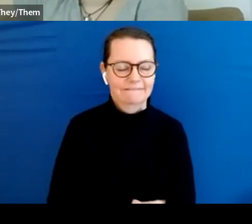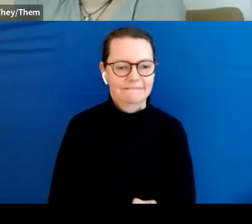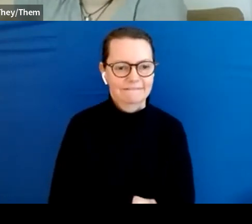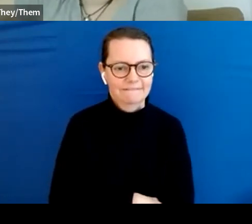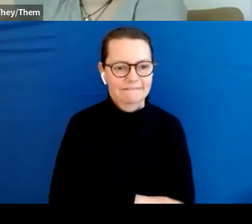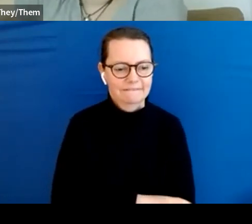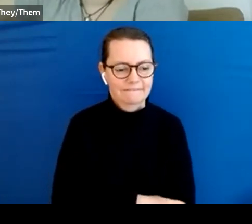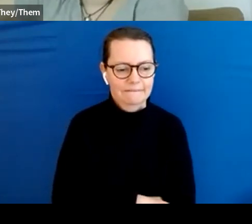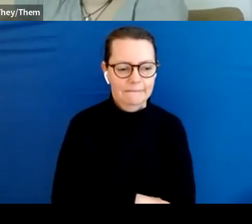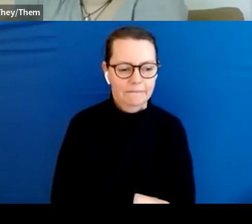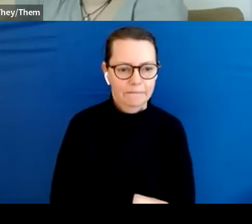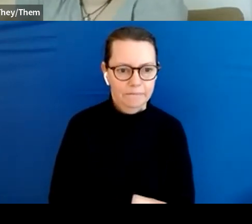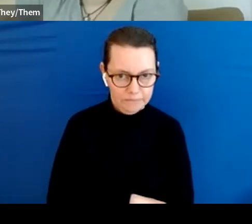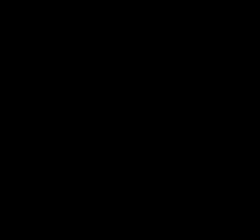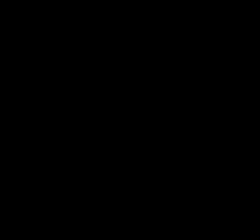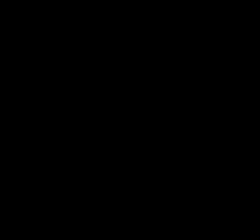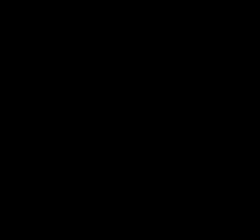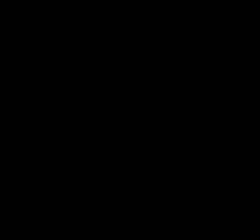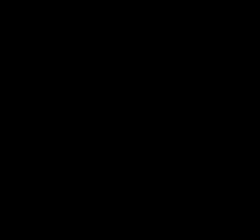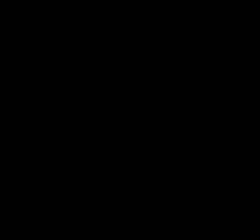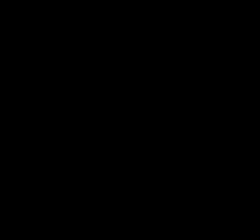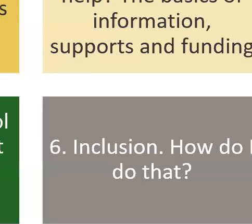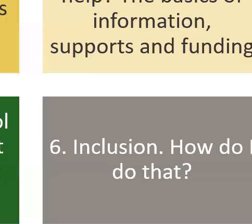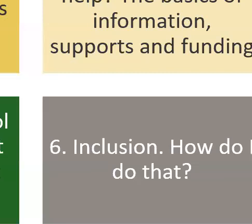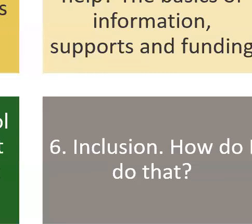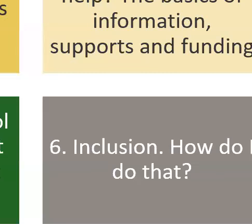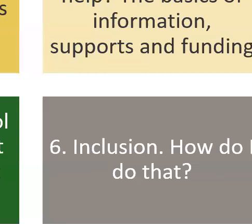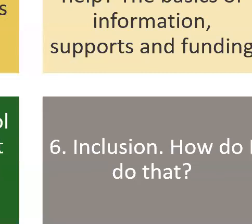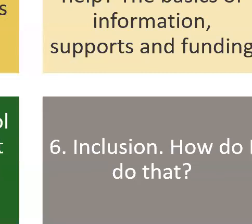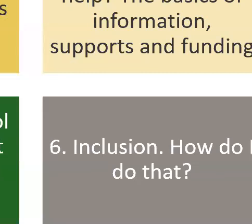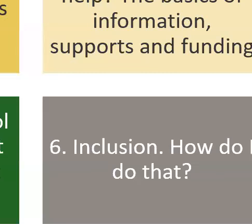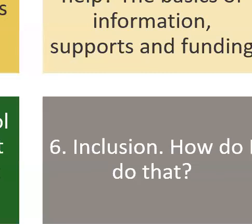So, we are out of time.